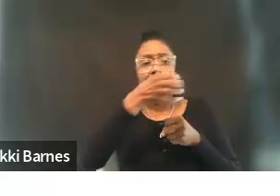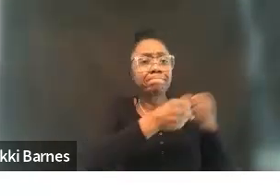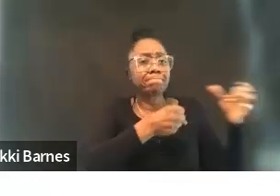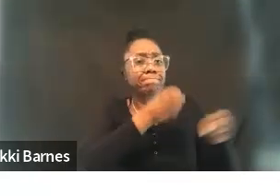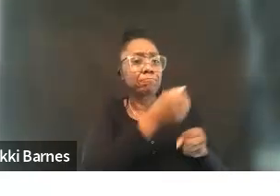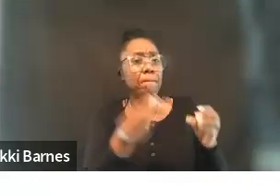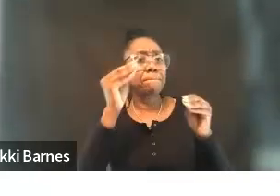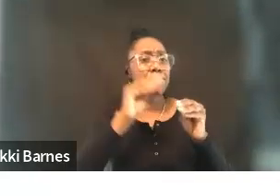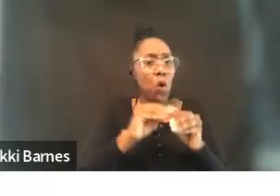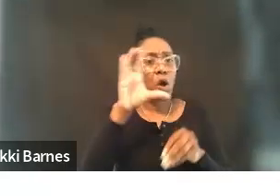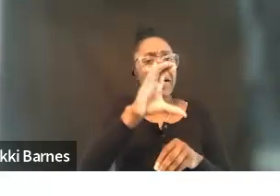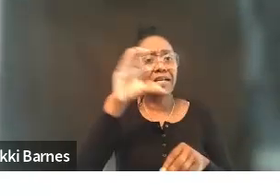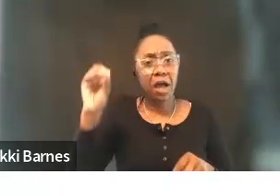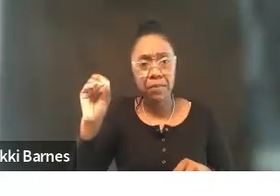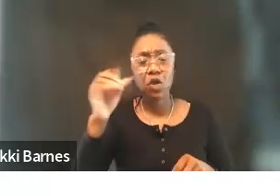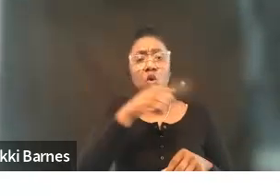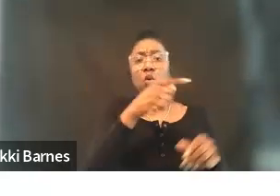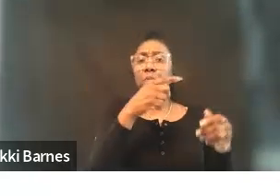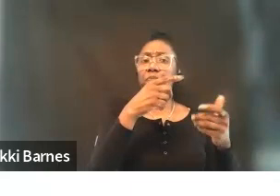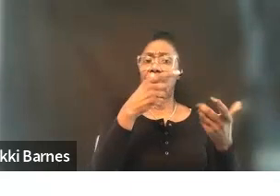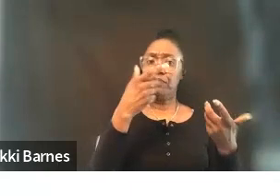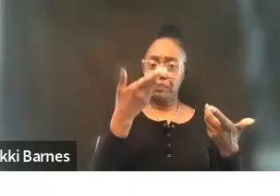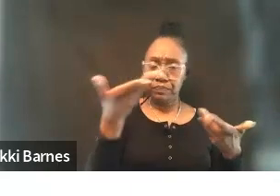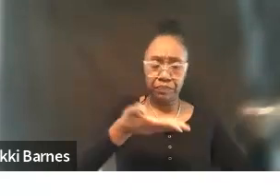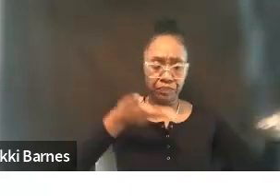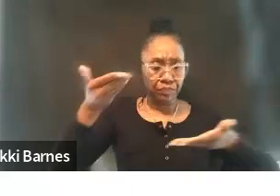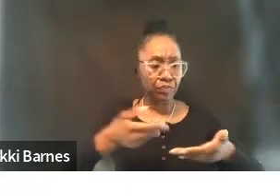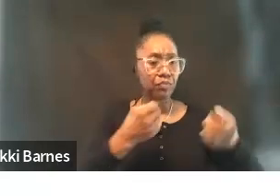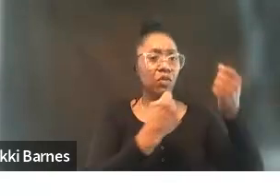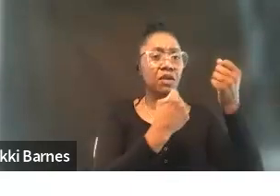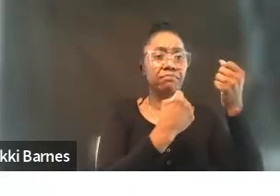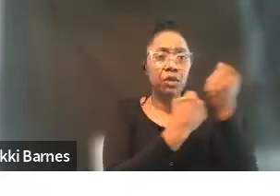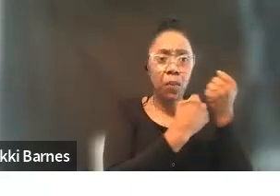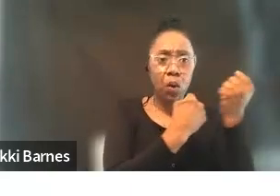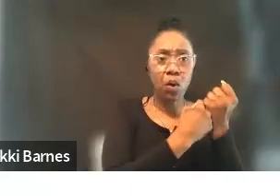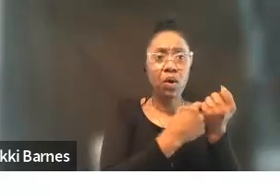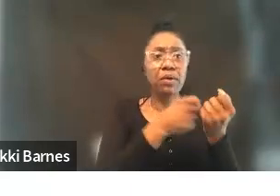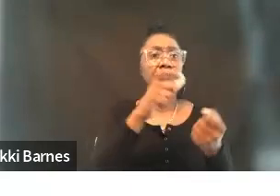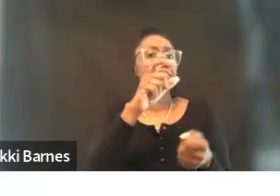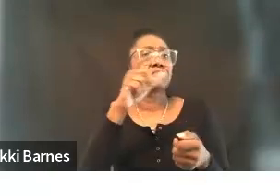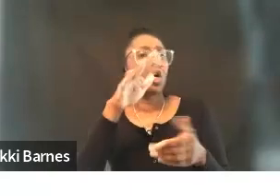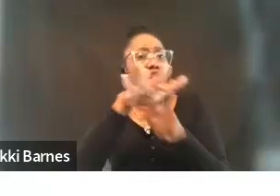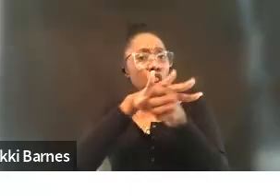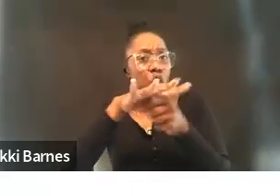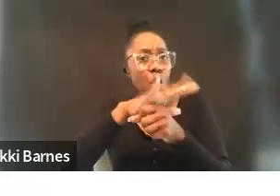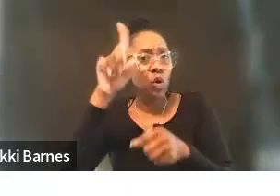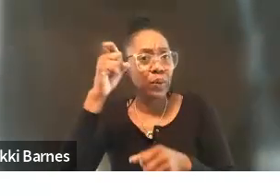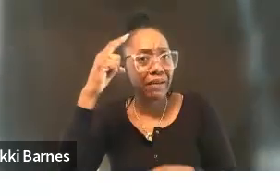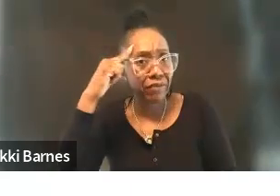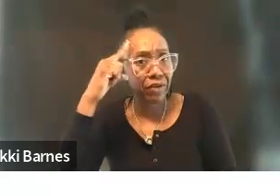We worked with the districts and authorities or what we call our local governing. On the slide here is what we're referring to when we say LGE.